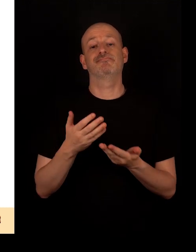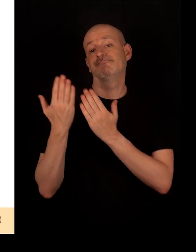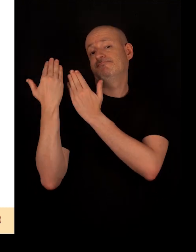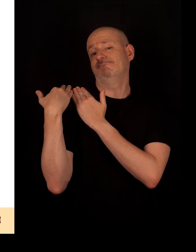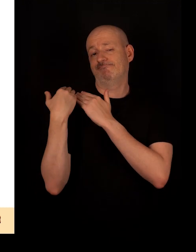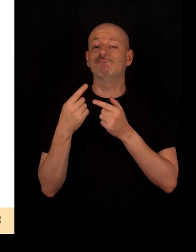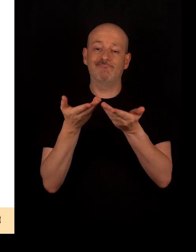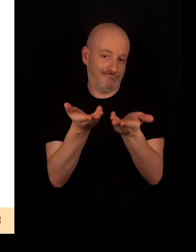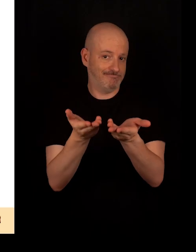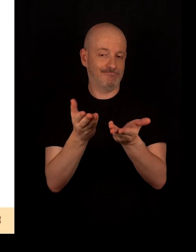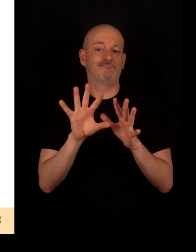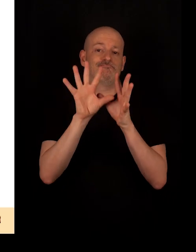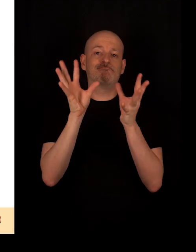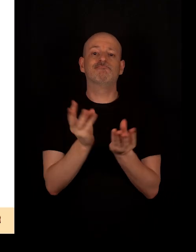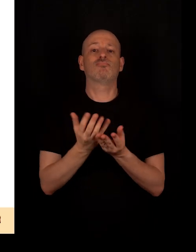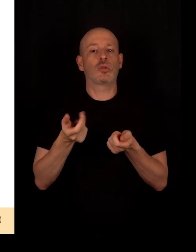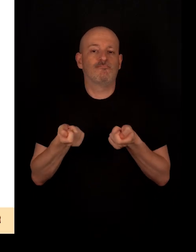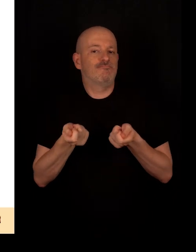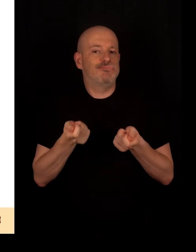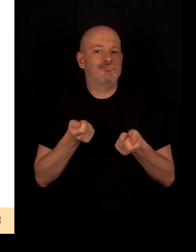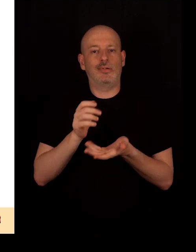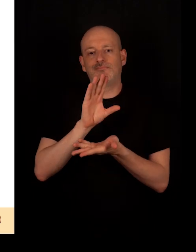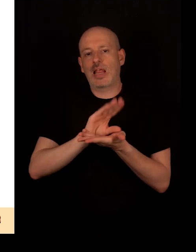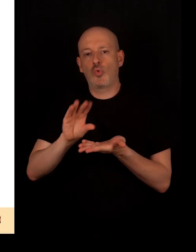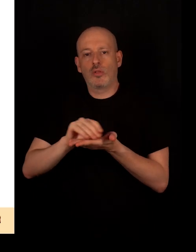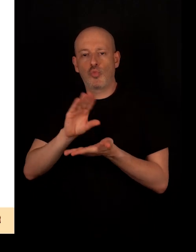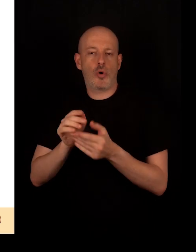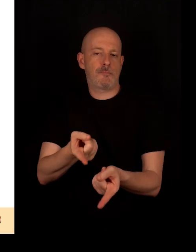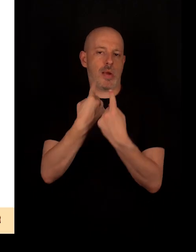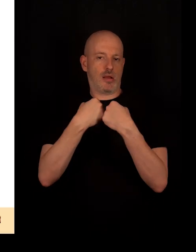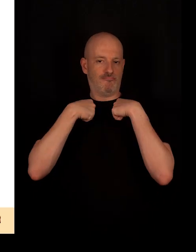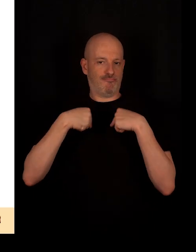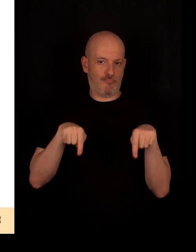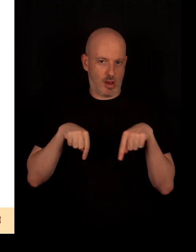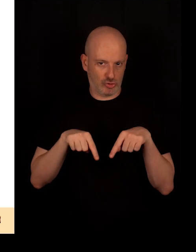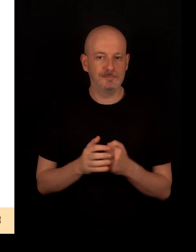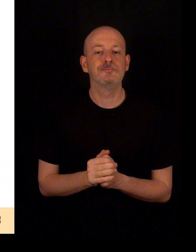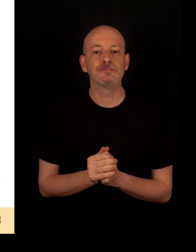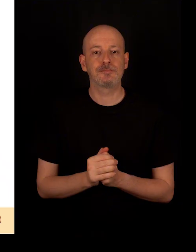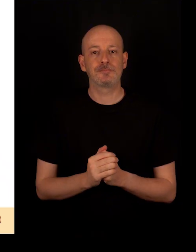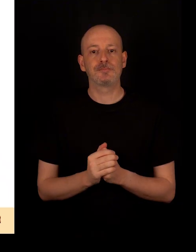And you are in general responsible for all the administration and reporting back to us.